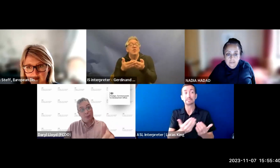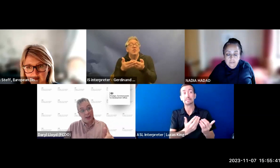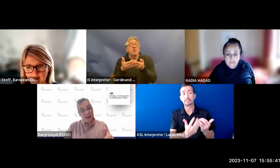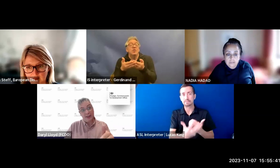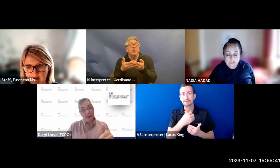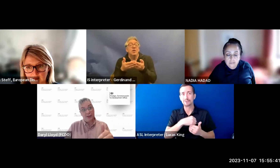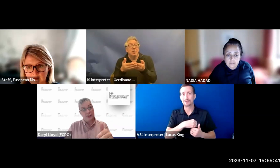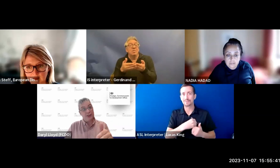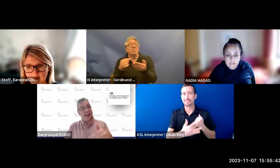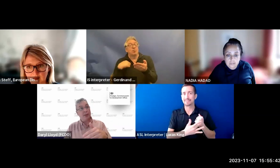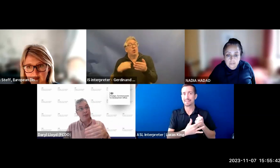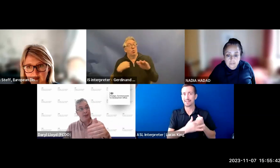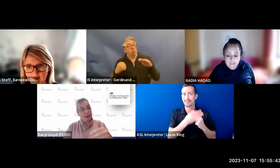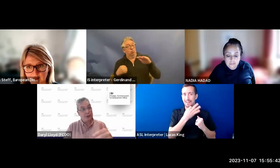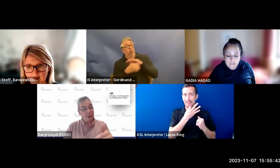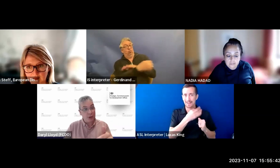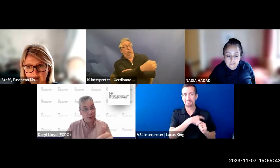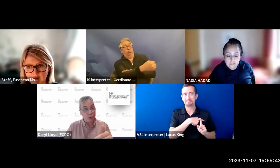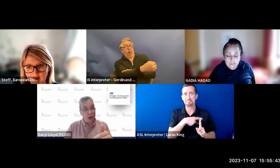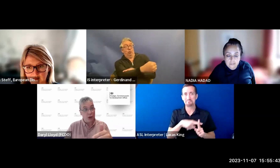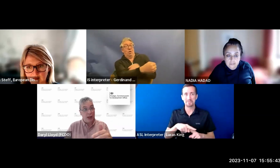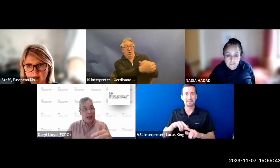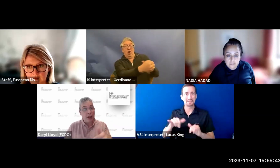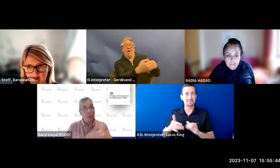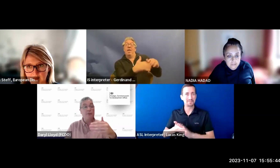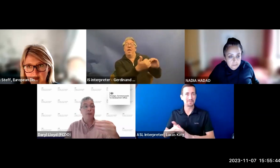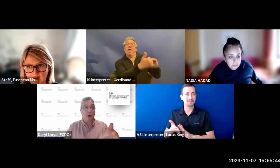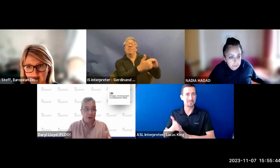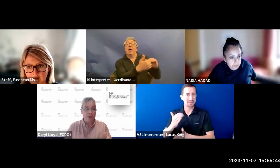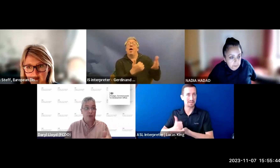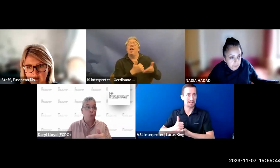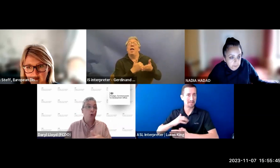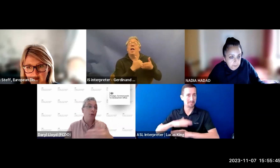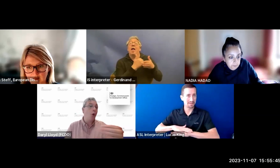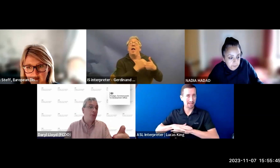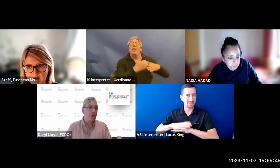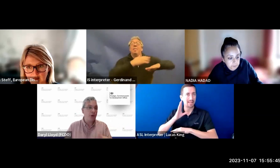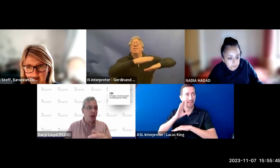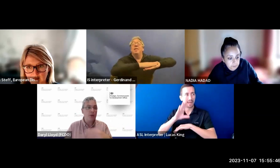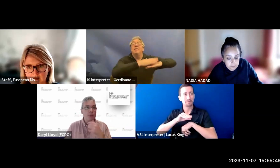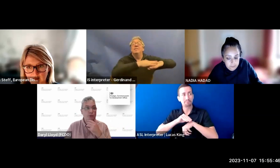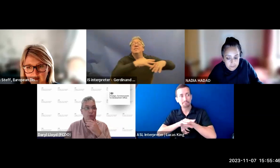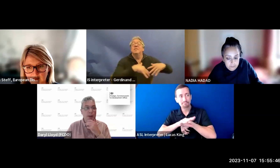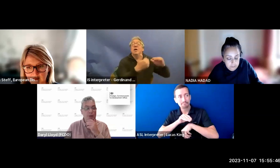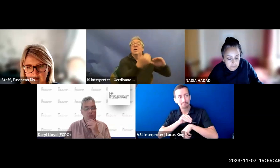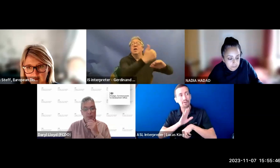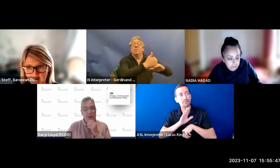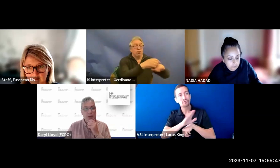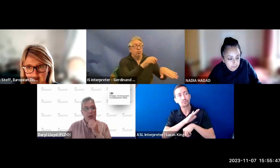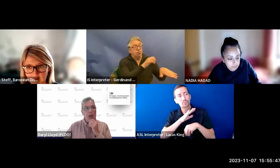and run a help desk which will help device what options there are for mainstreaming.